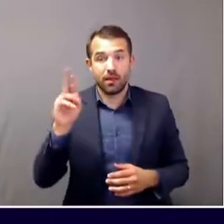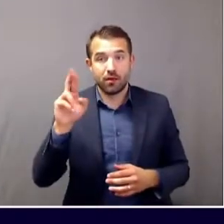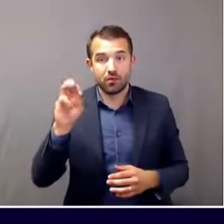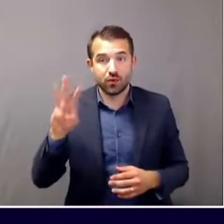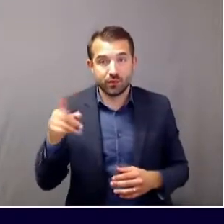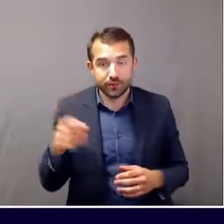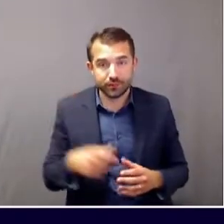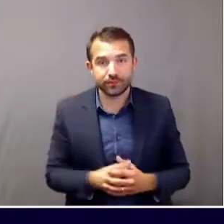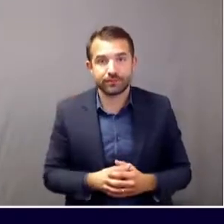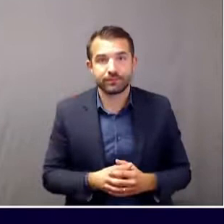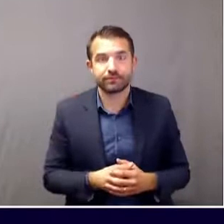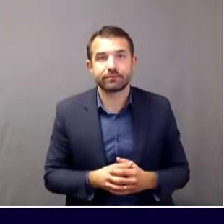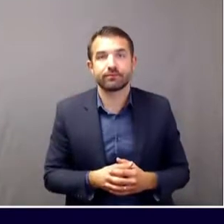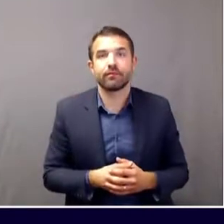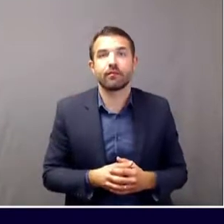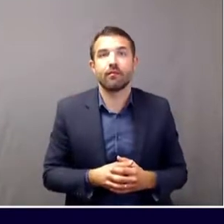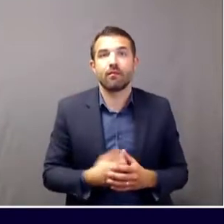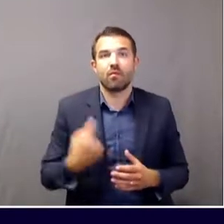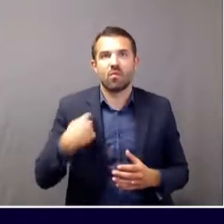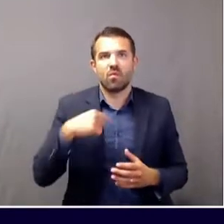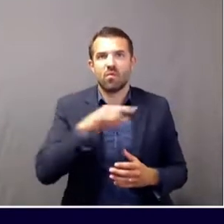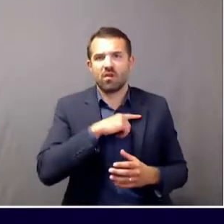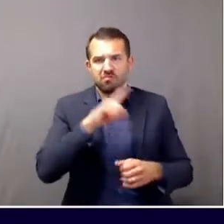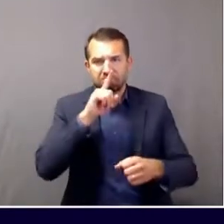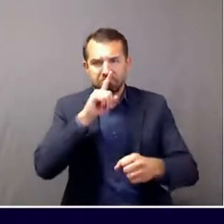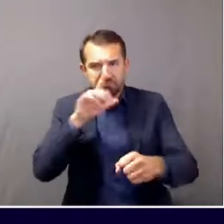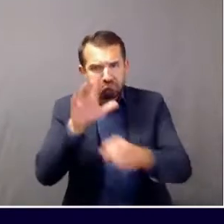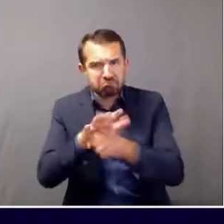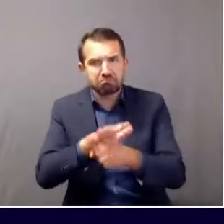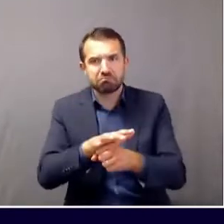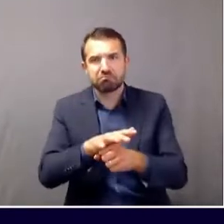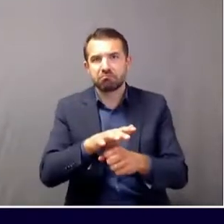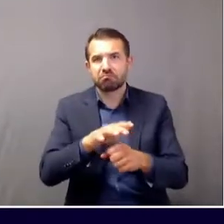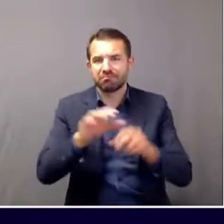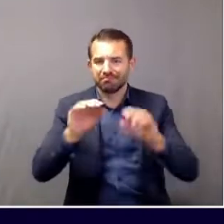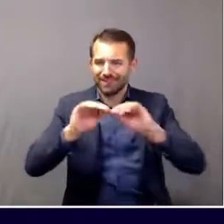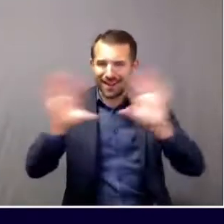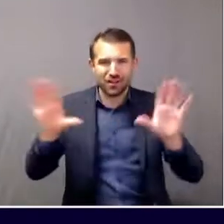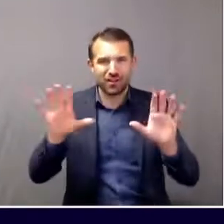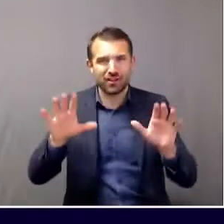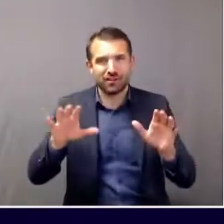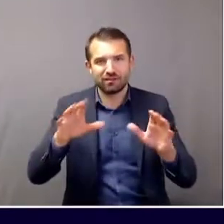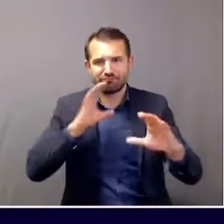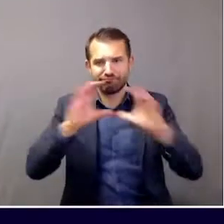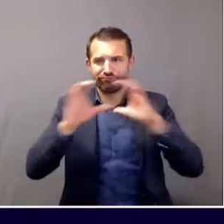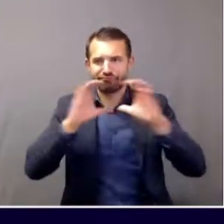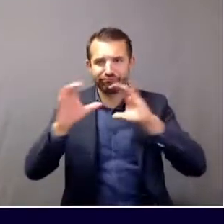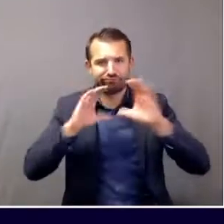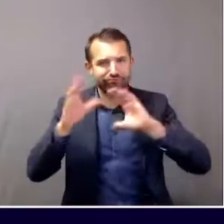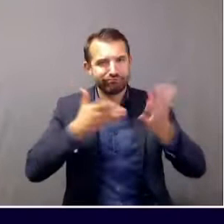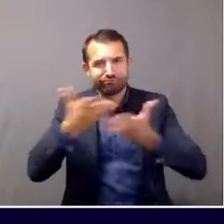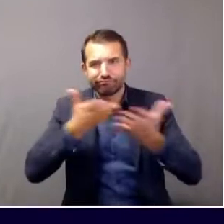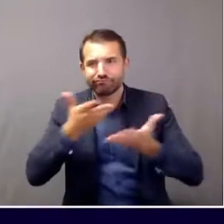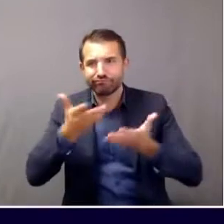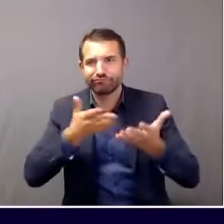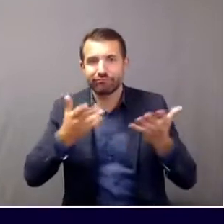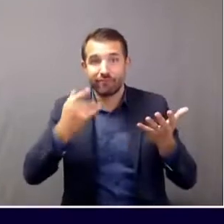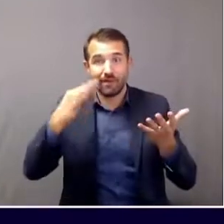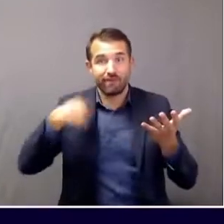aspects of the nineteen response to transparency